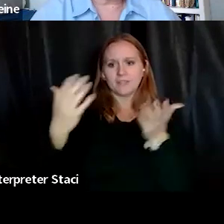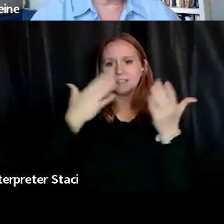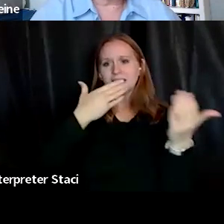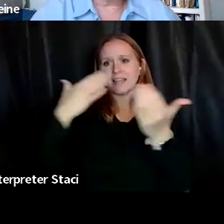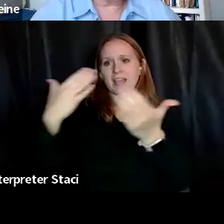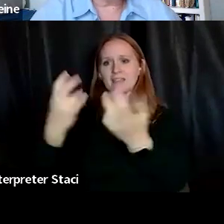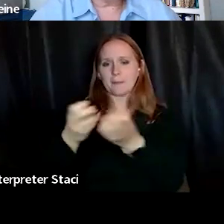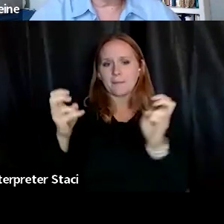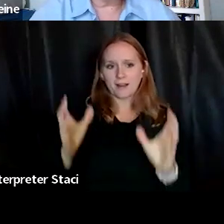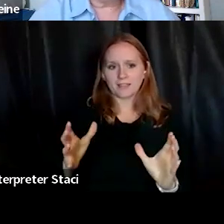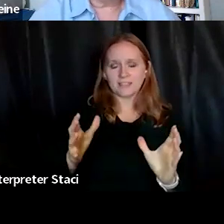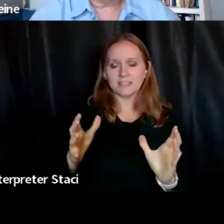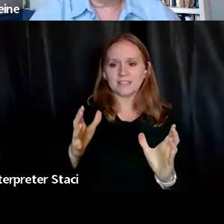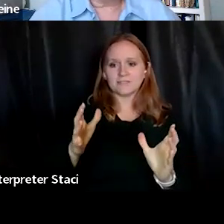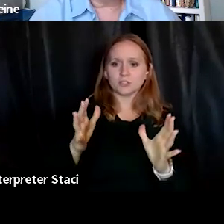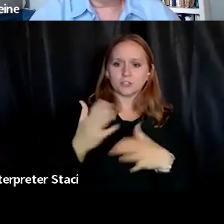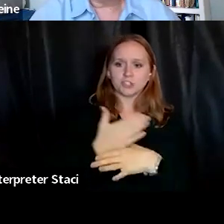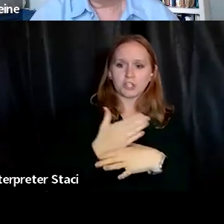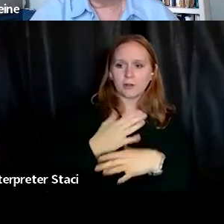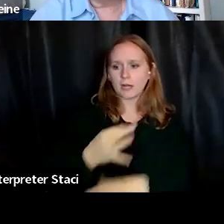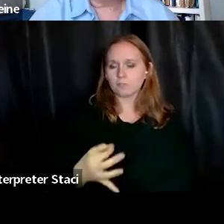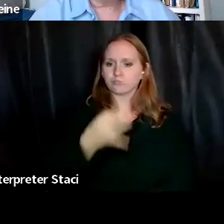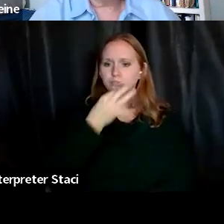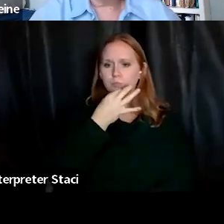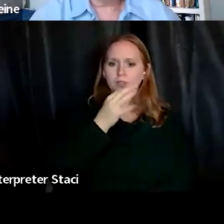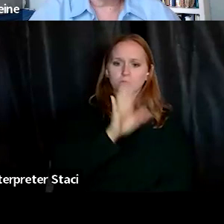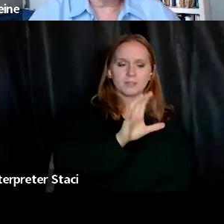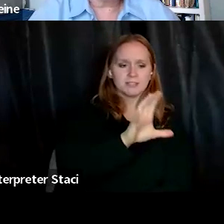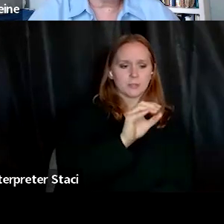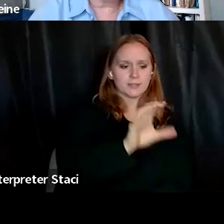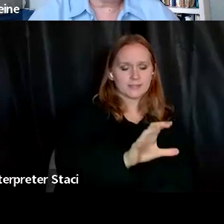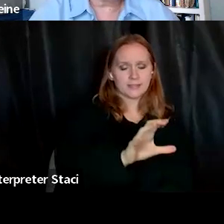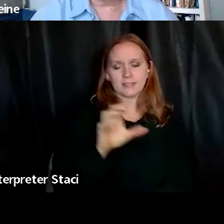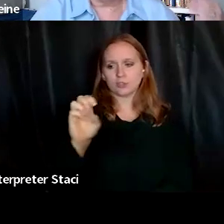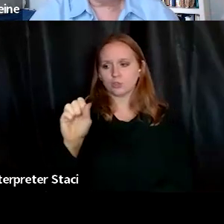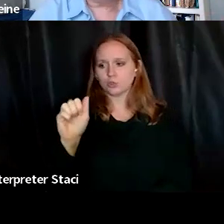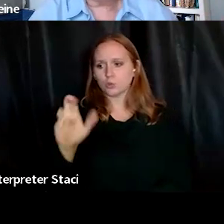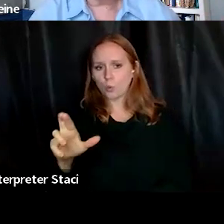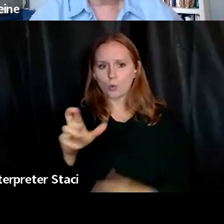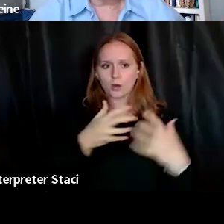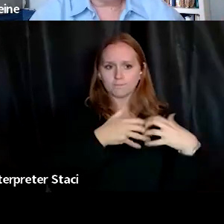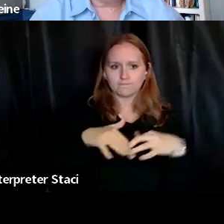for sharing your expertise on your CoCs and your SOAR integration and all of your plans.